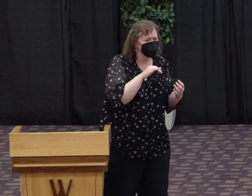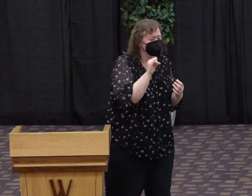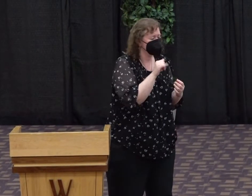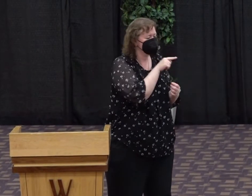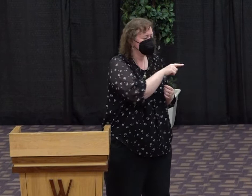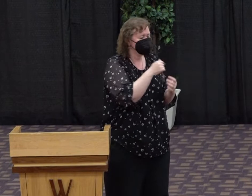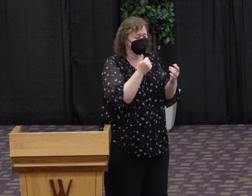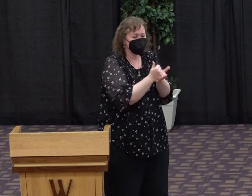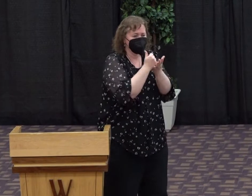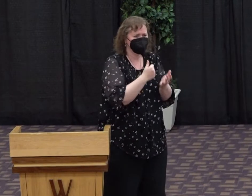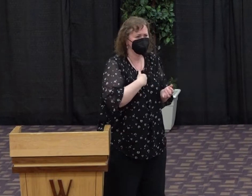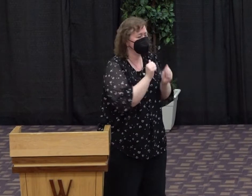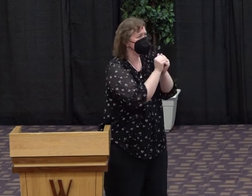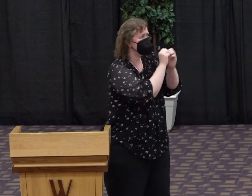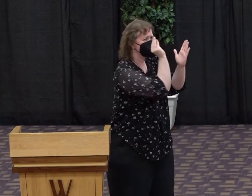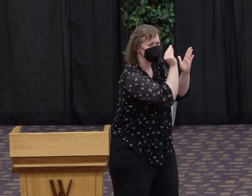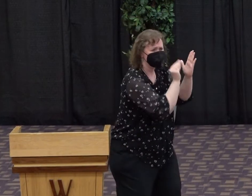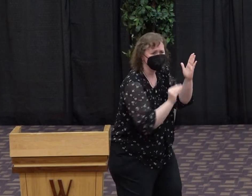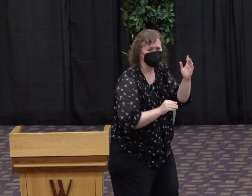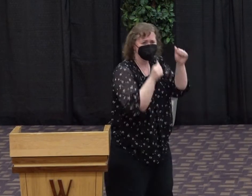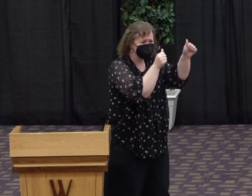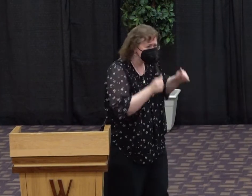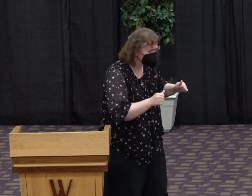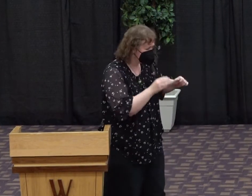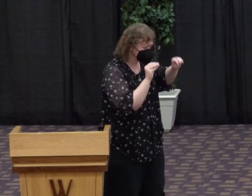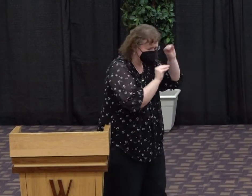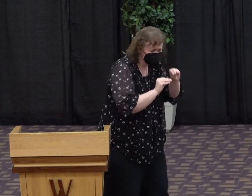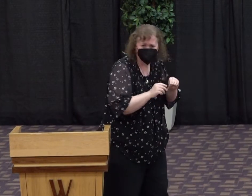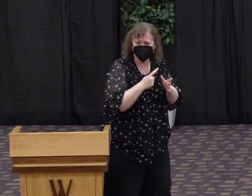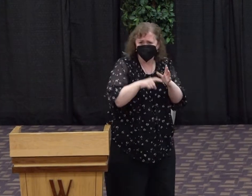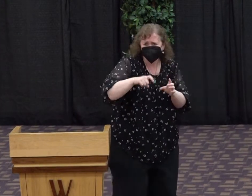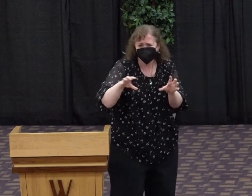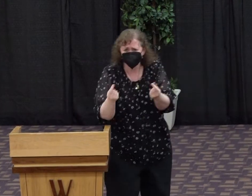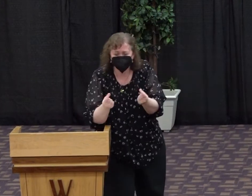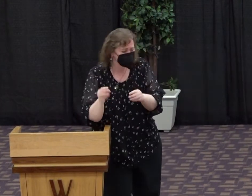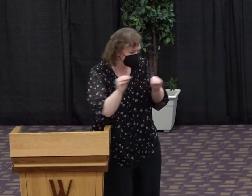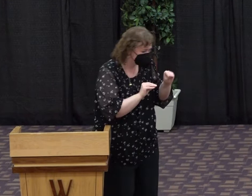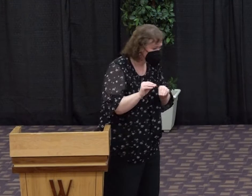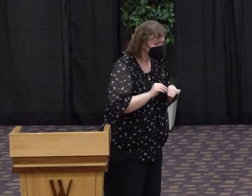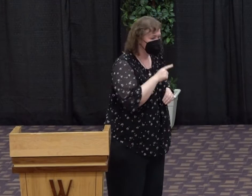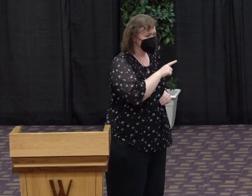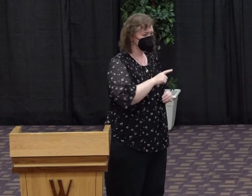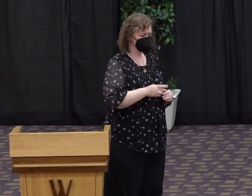And she will help take care of putting all of the information together, figuring out